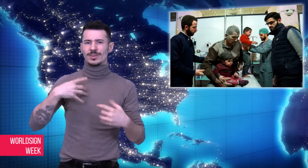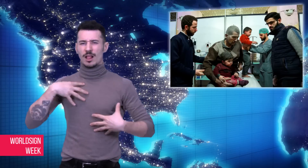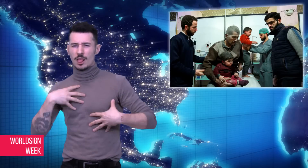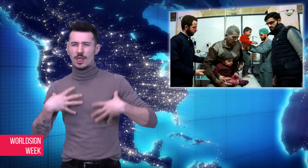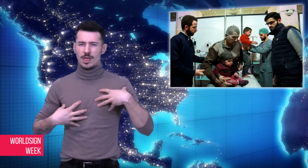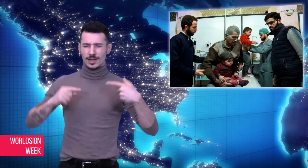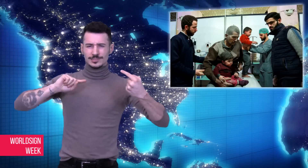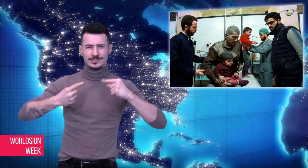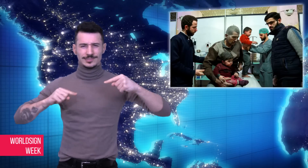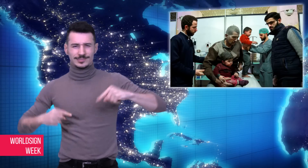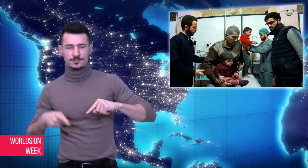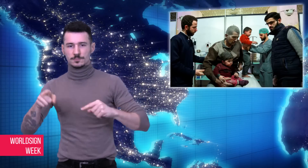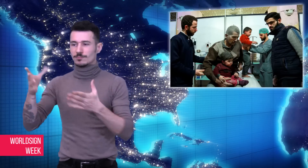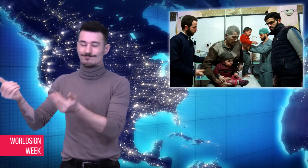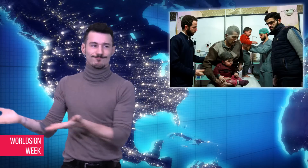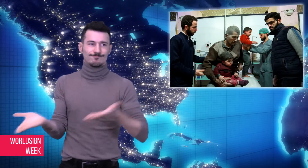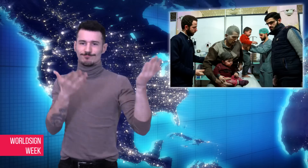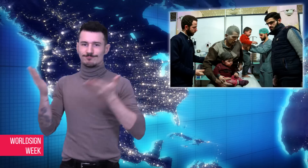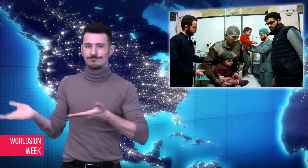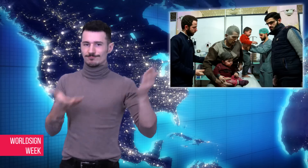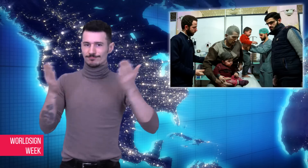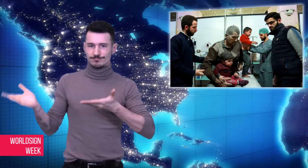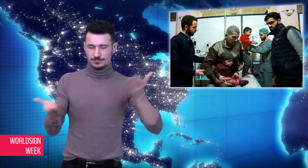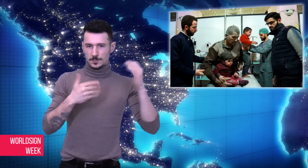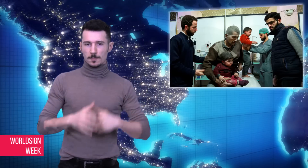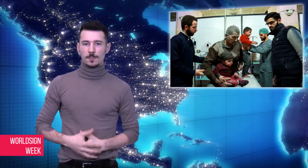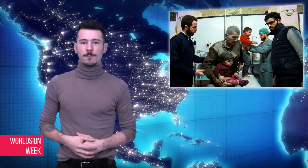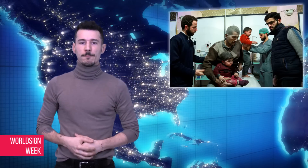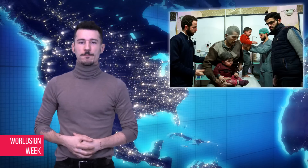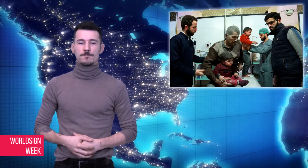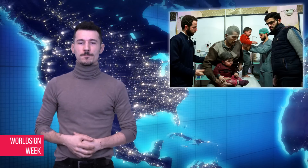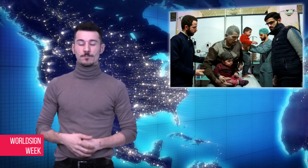people were killed in the capital city of